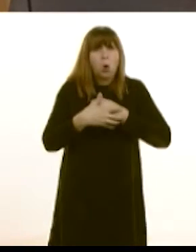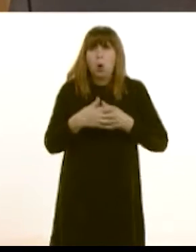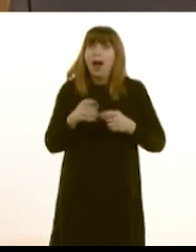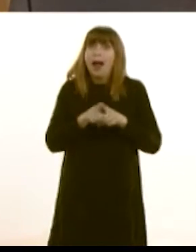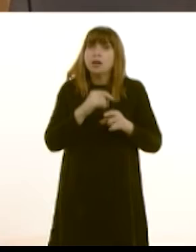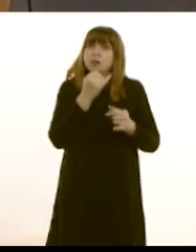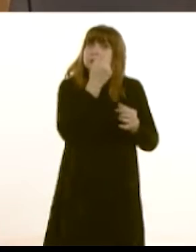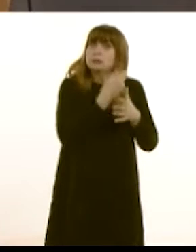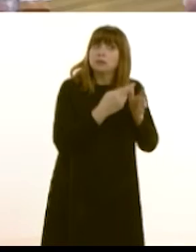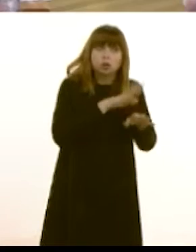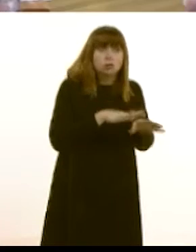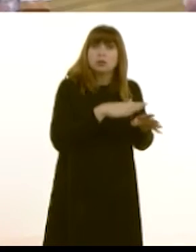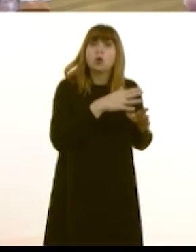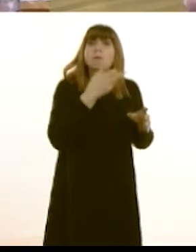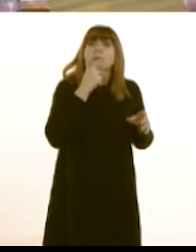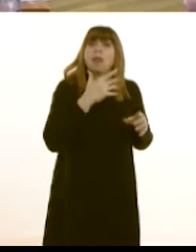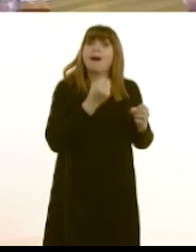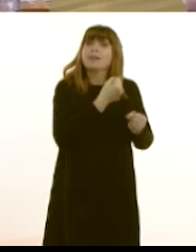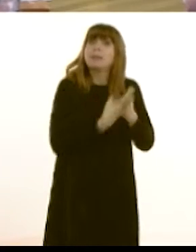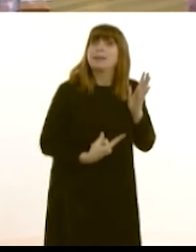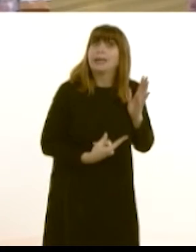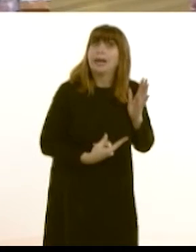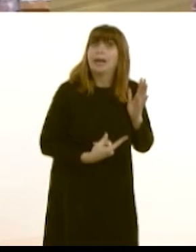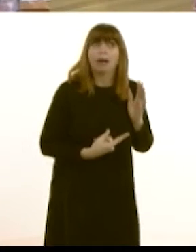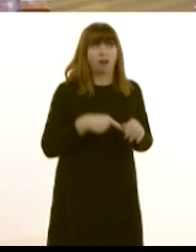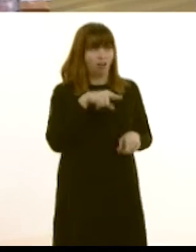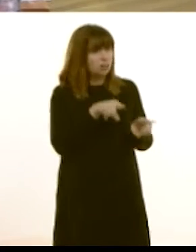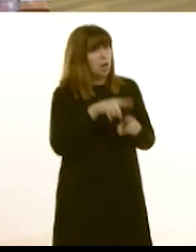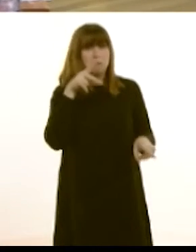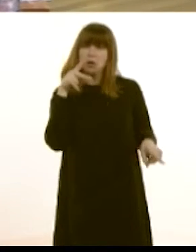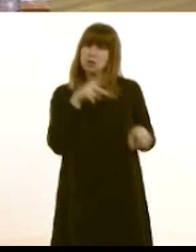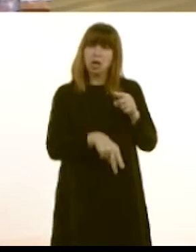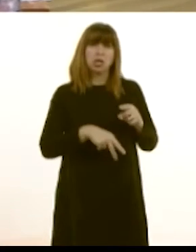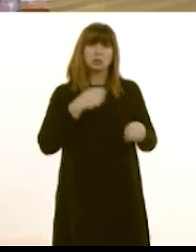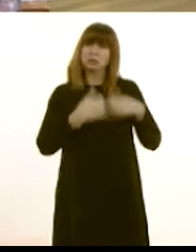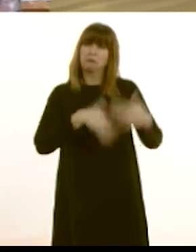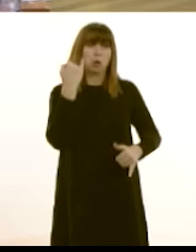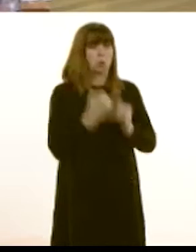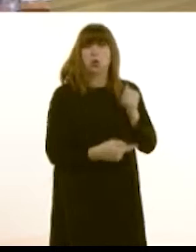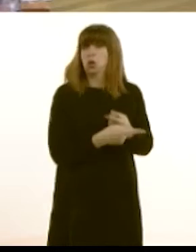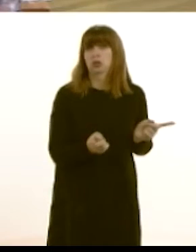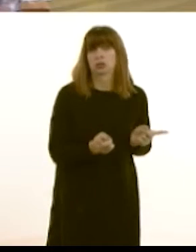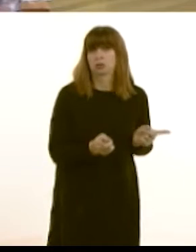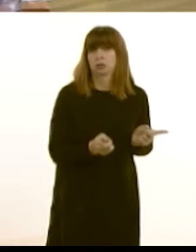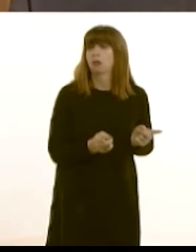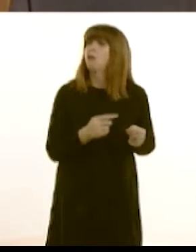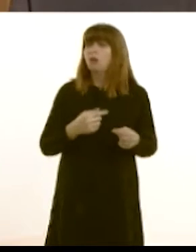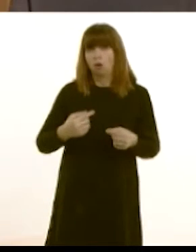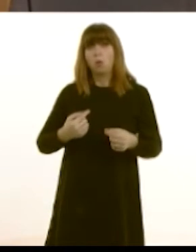and disabled householdsówill be amongst the hardest hit. We will take account of that as part of our child poverty strategy.